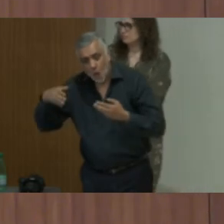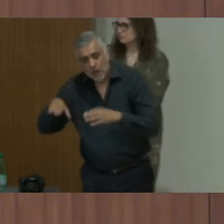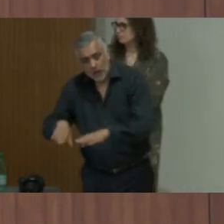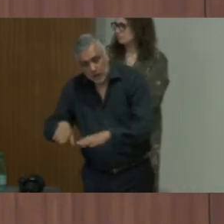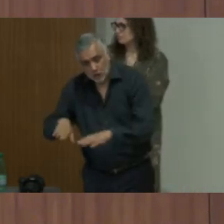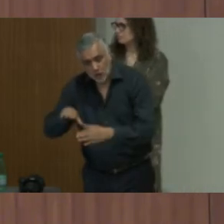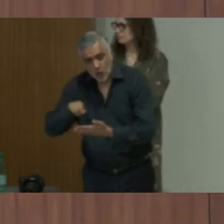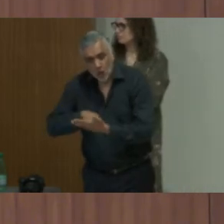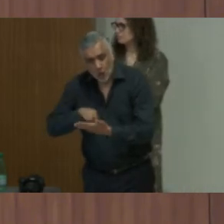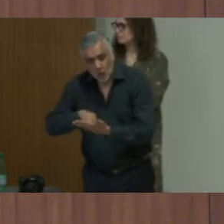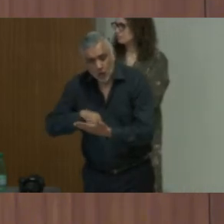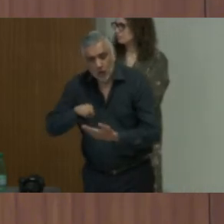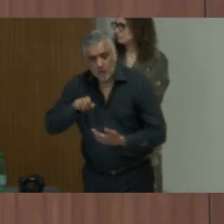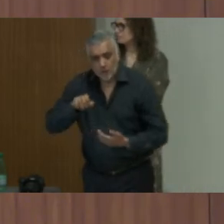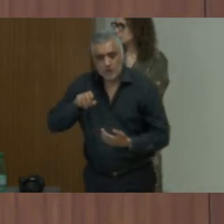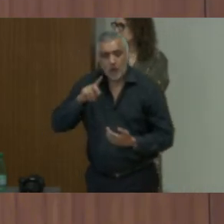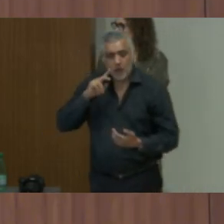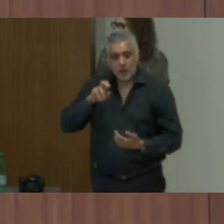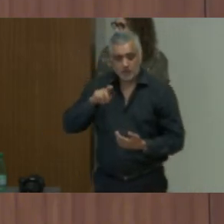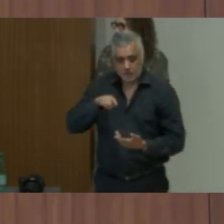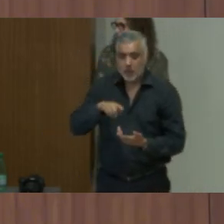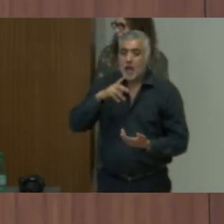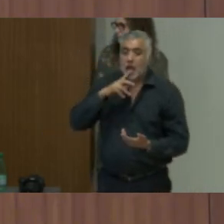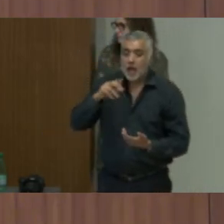and the promises at ordination. And certainly,